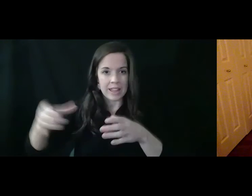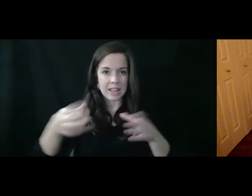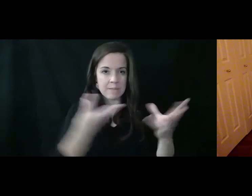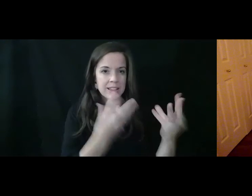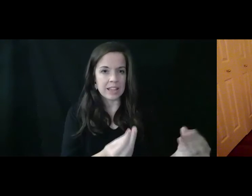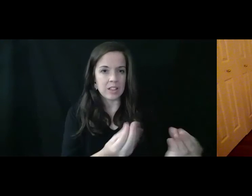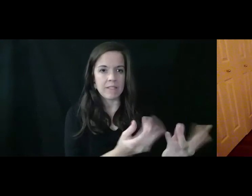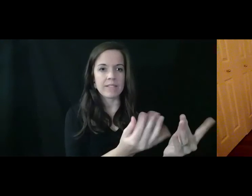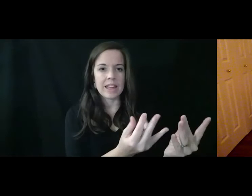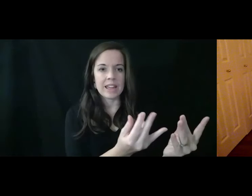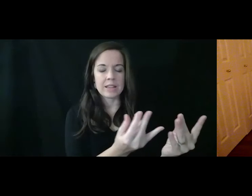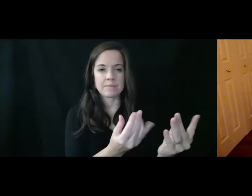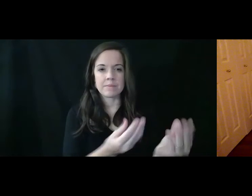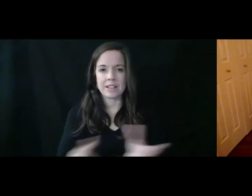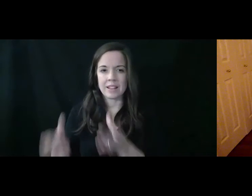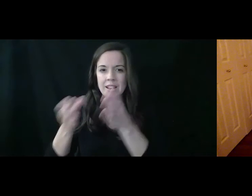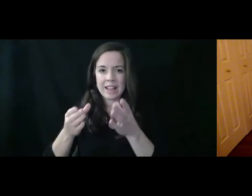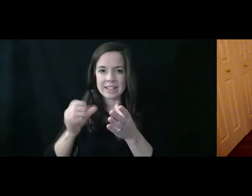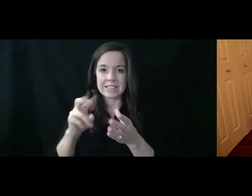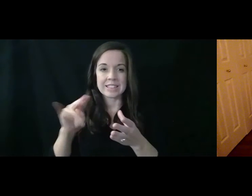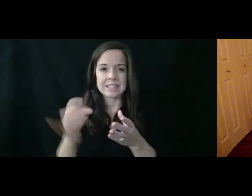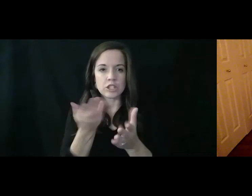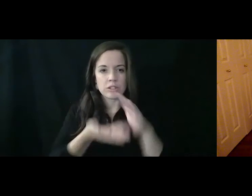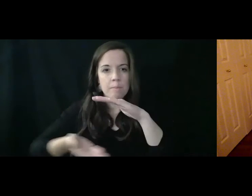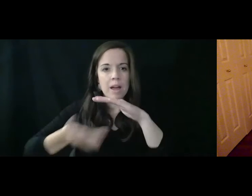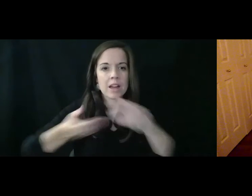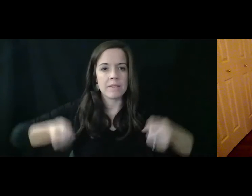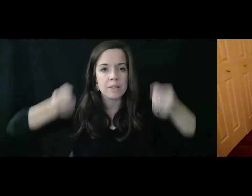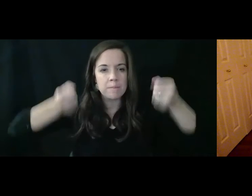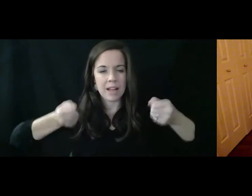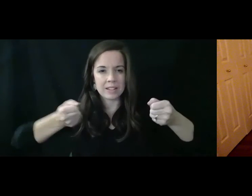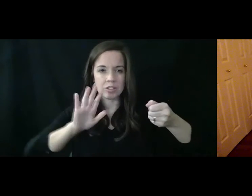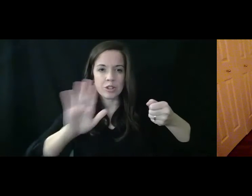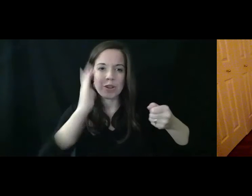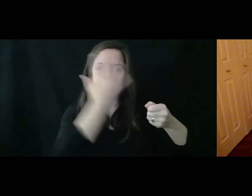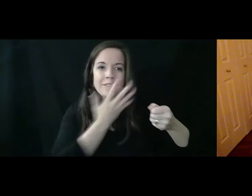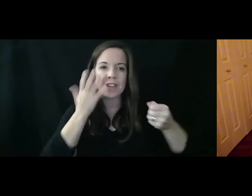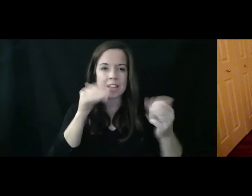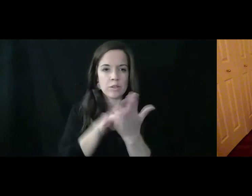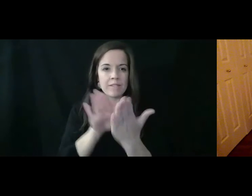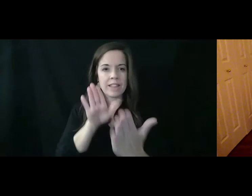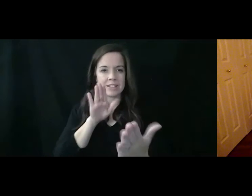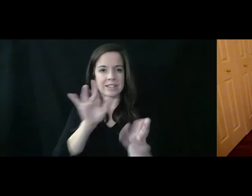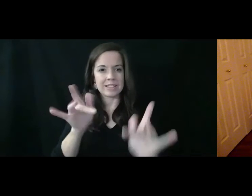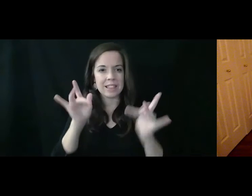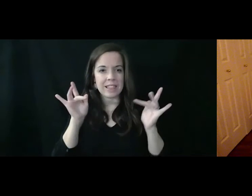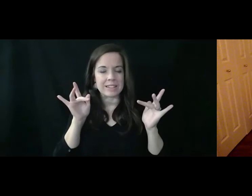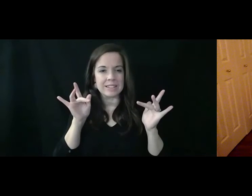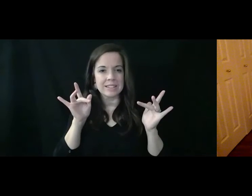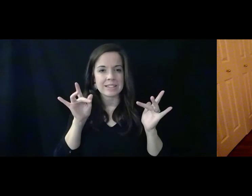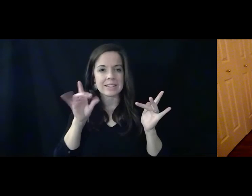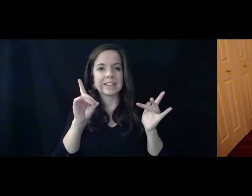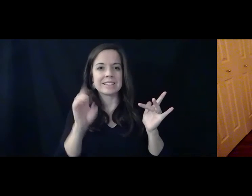the pot until your face reflects in its gunmetal glint. De-Korean the broth: vacate its ginger and